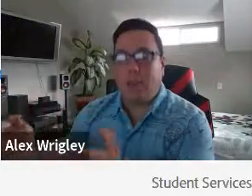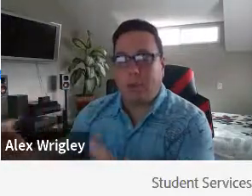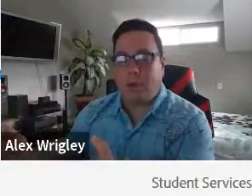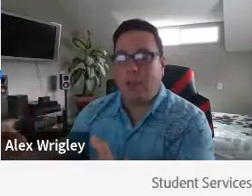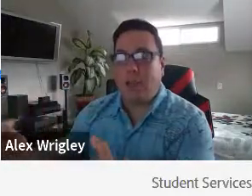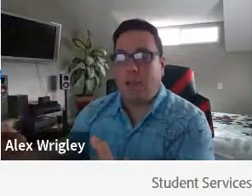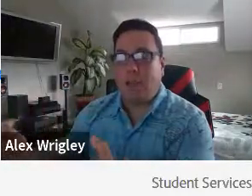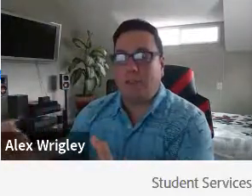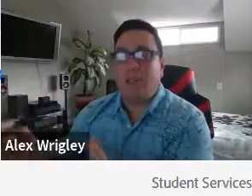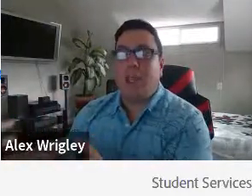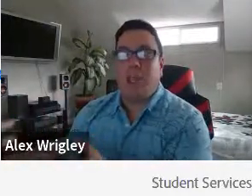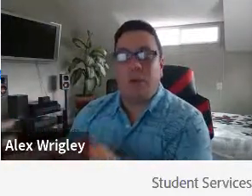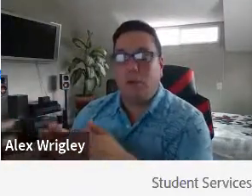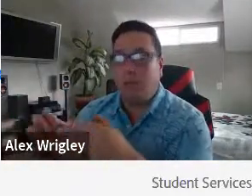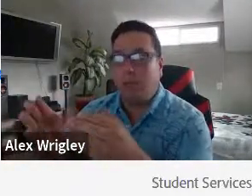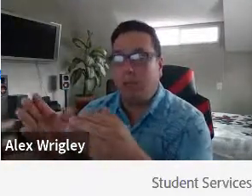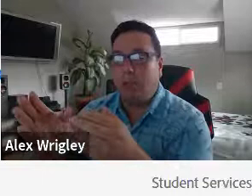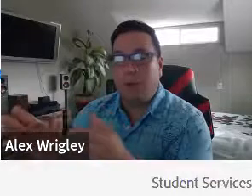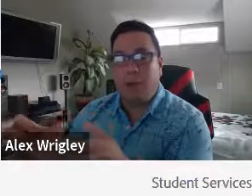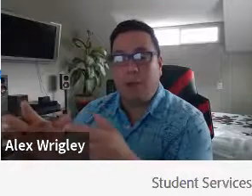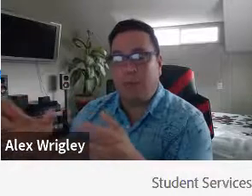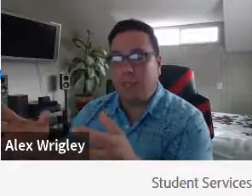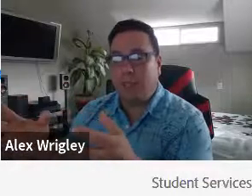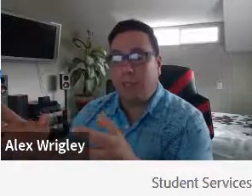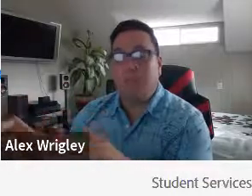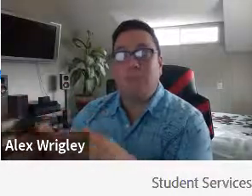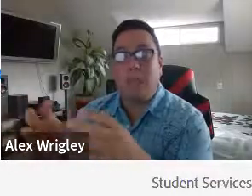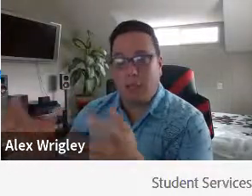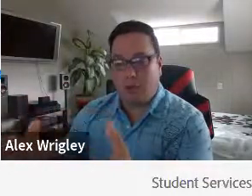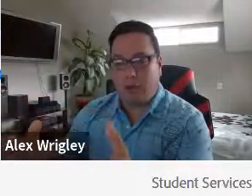enterprise accounts. And so the Adobe Sign enterprise account is managed by your